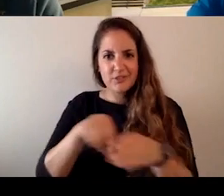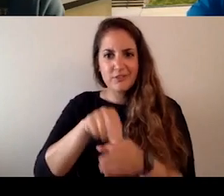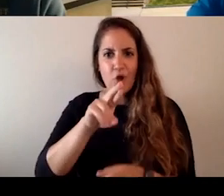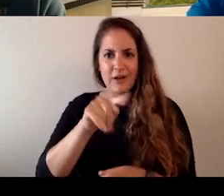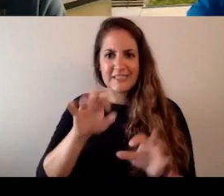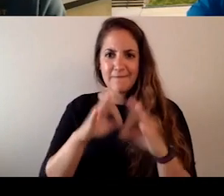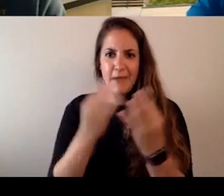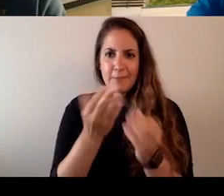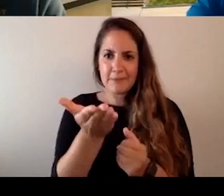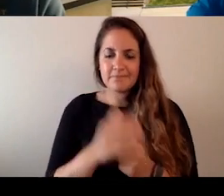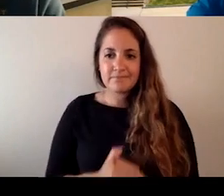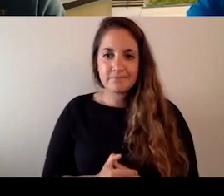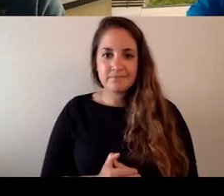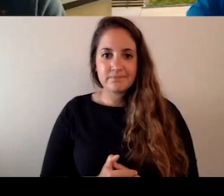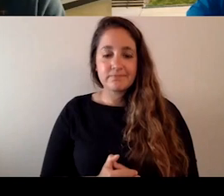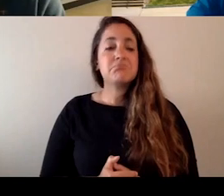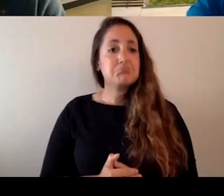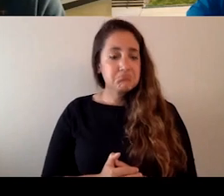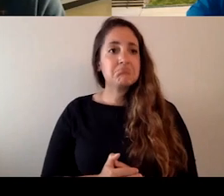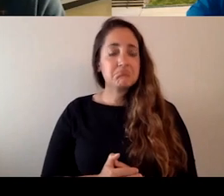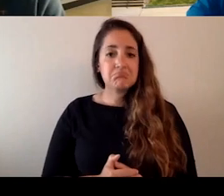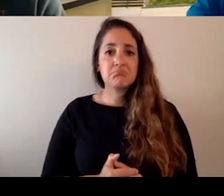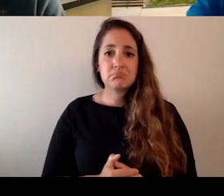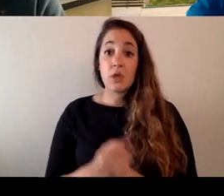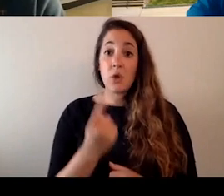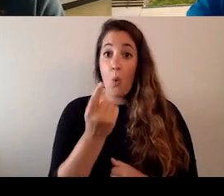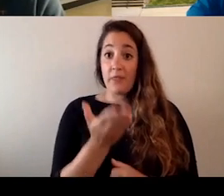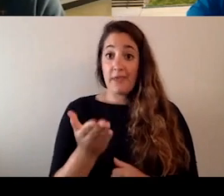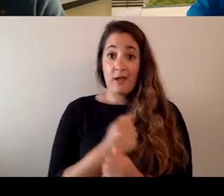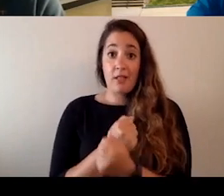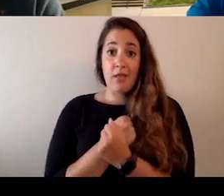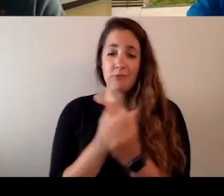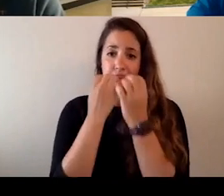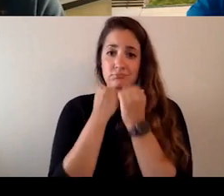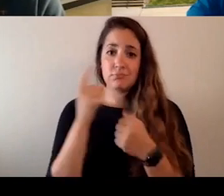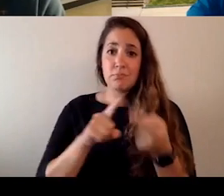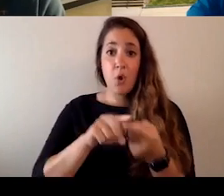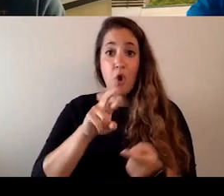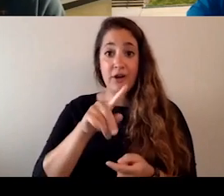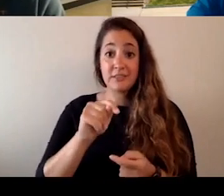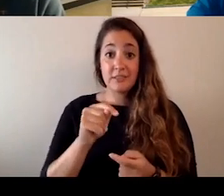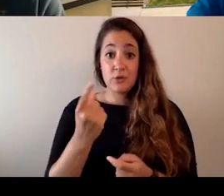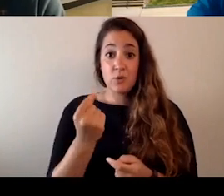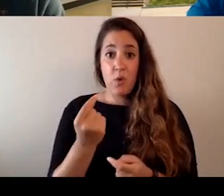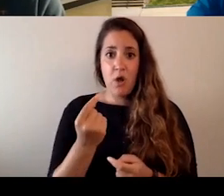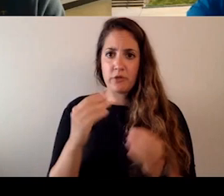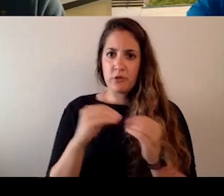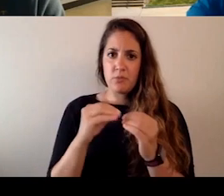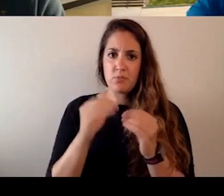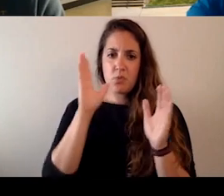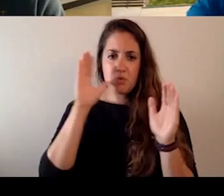Excellent. I think one of the things I love about RIT is that they're very centric around shared governance.